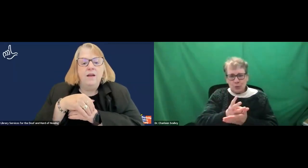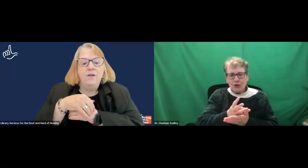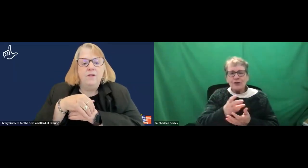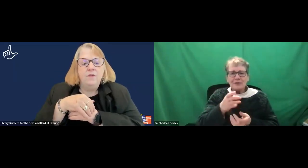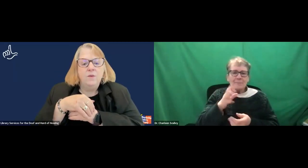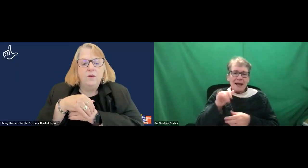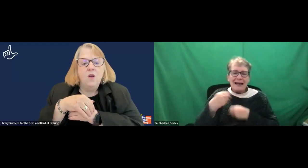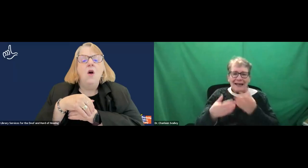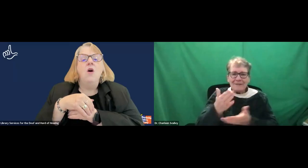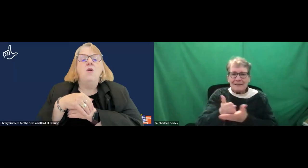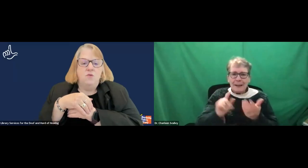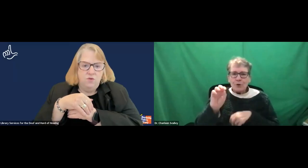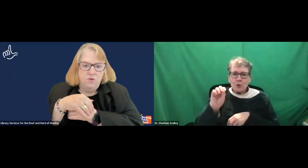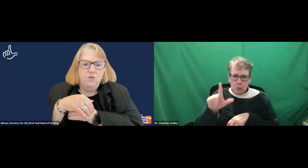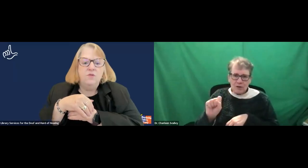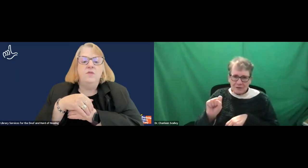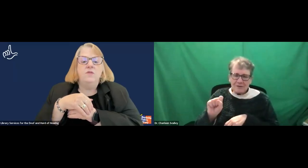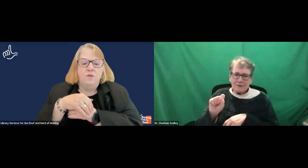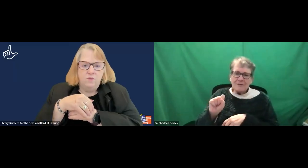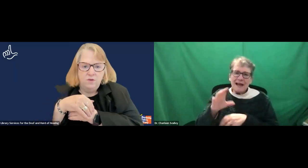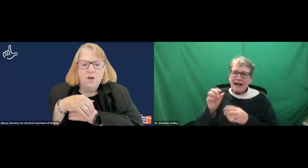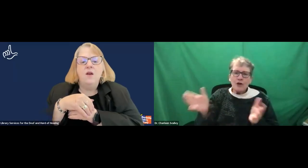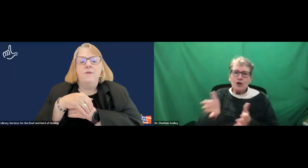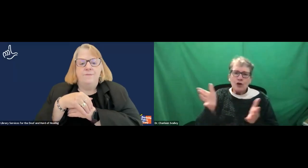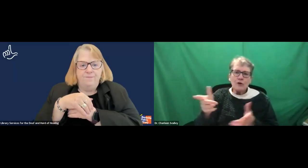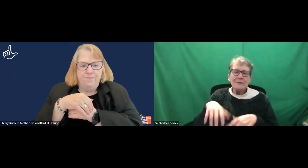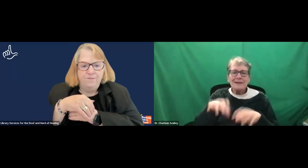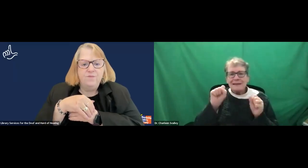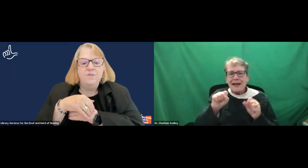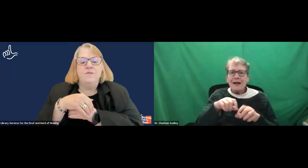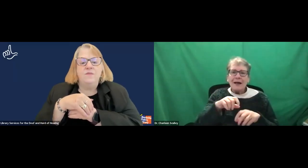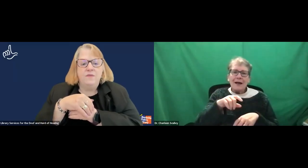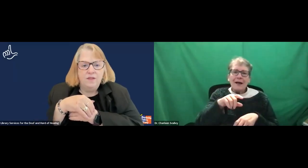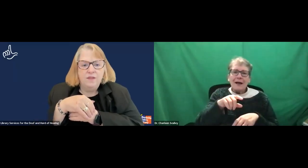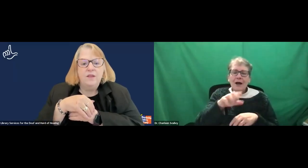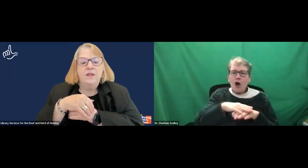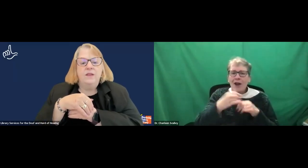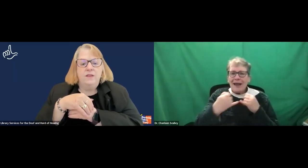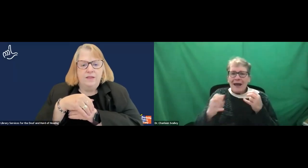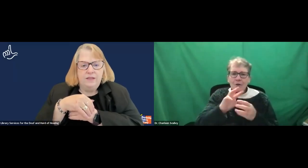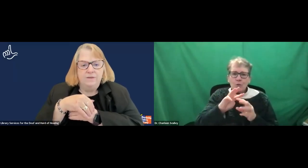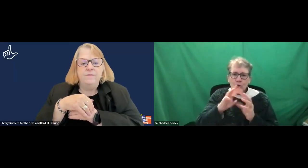[Interpreter for Dr. Charleen] Oh, no. I will be providing support for social workers,